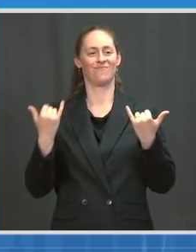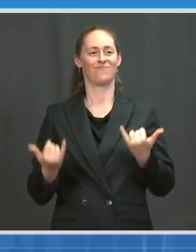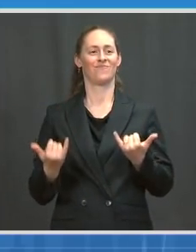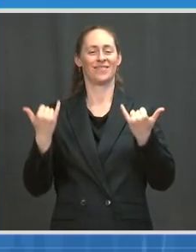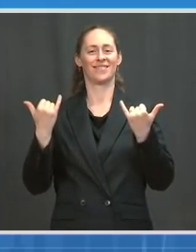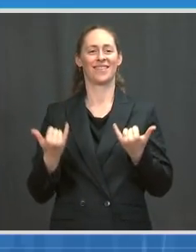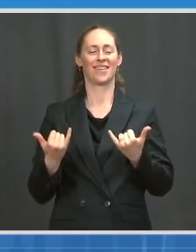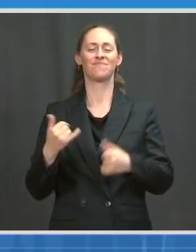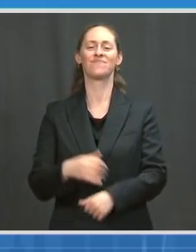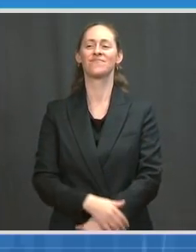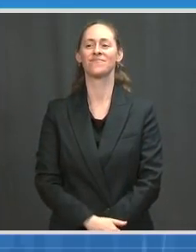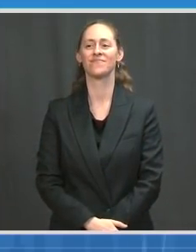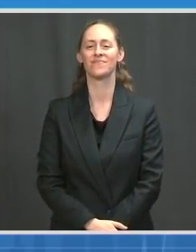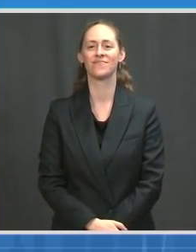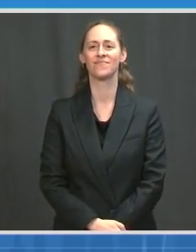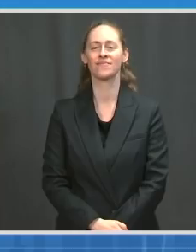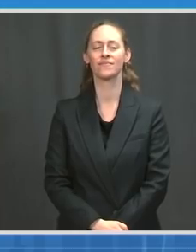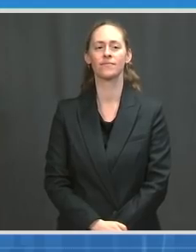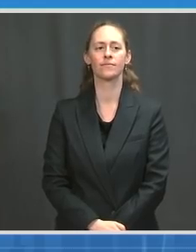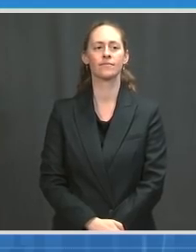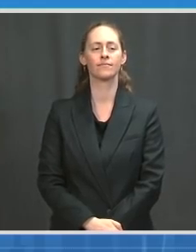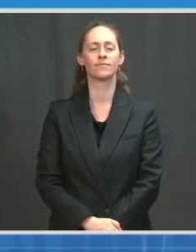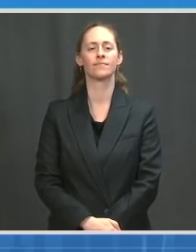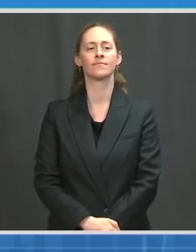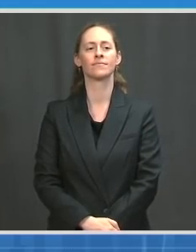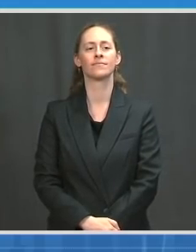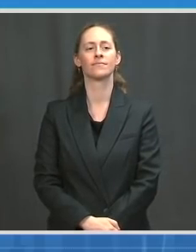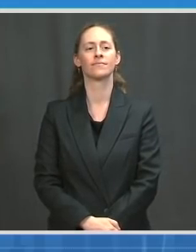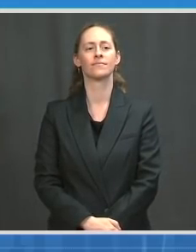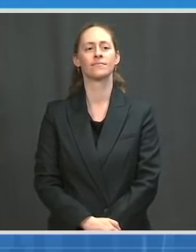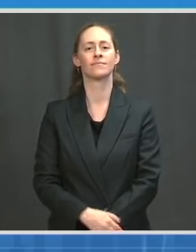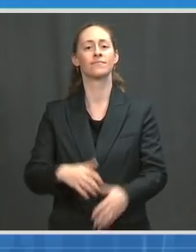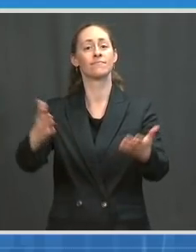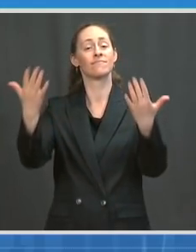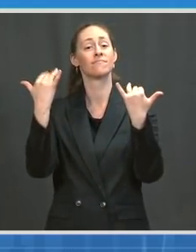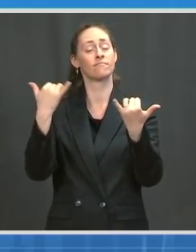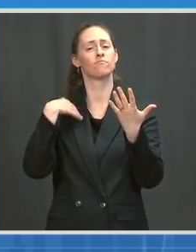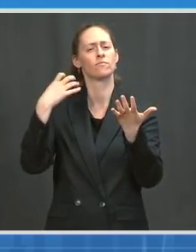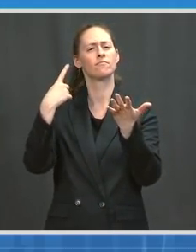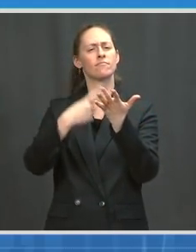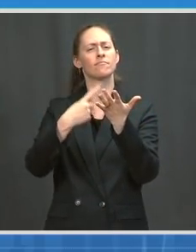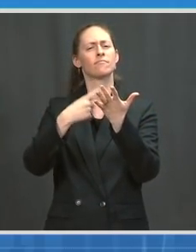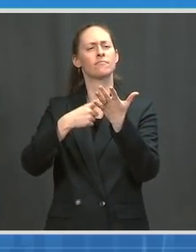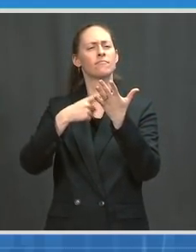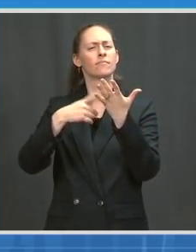What I want to start is with the President's speech yesterday. After we exceeded the two goals